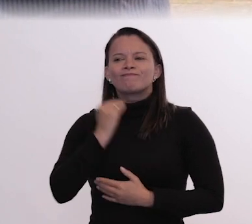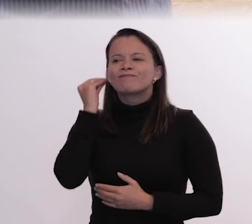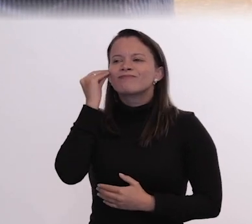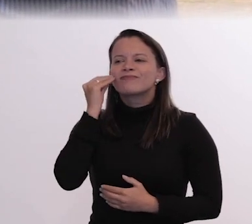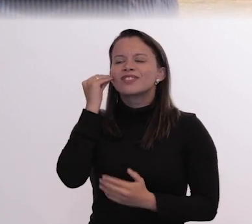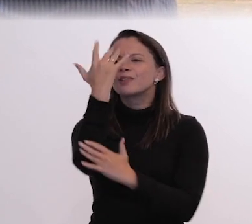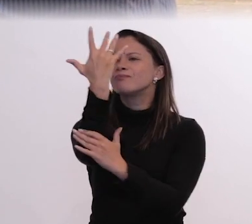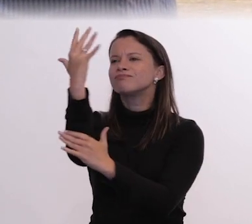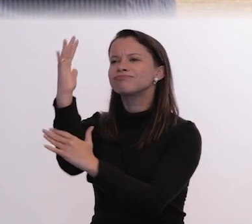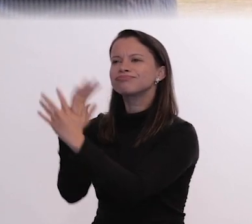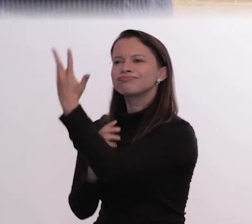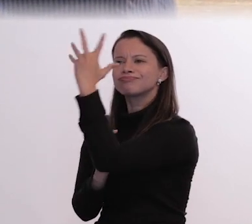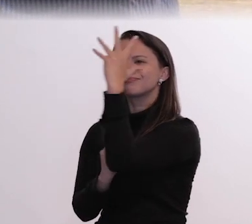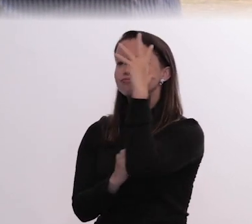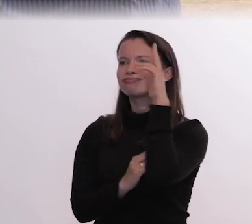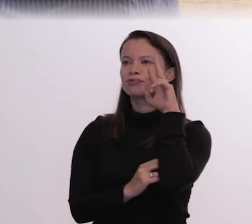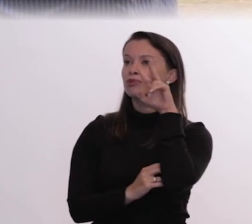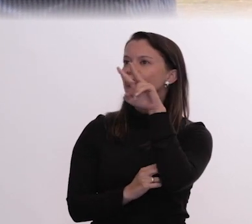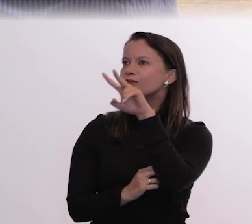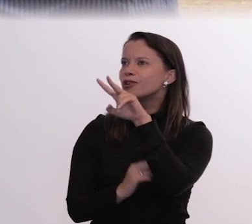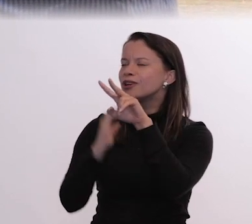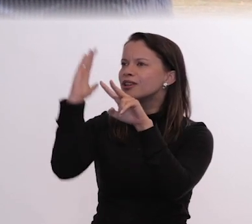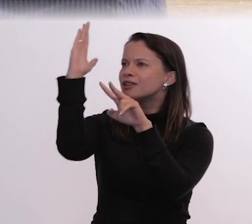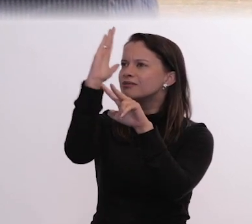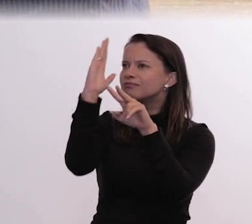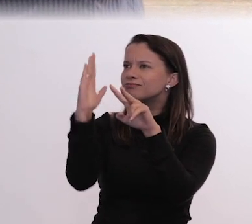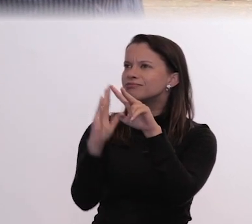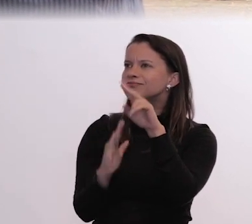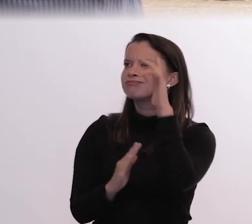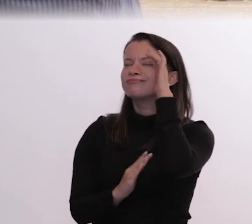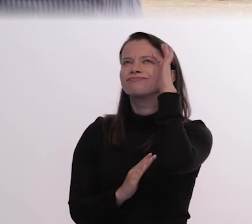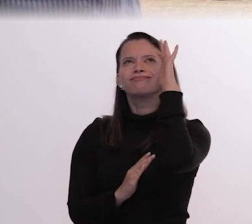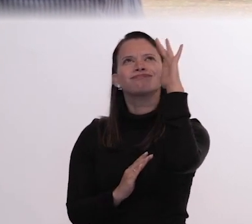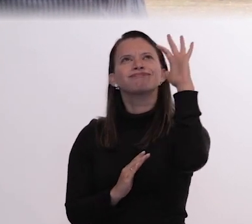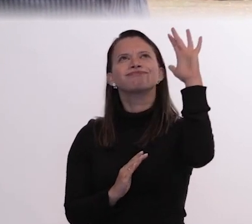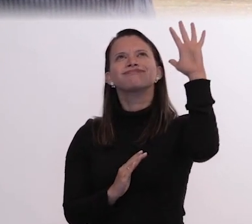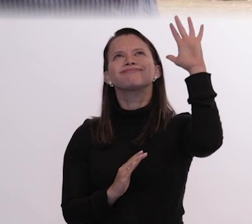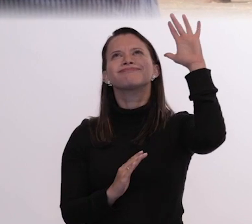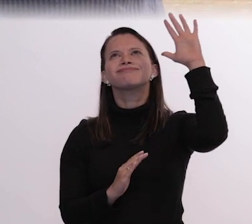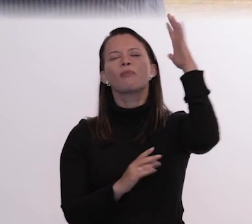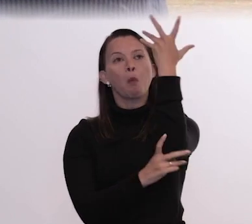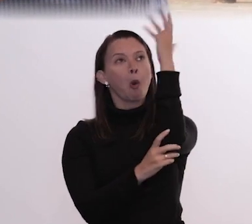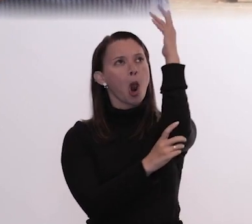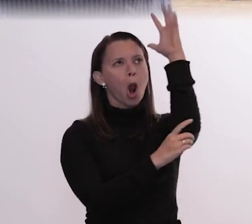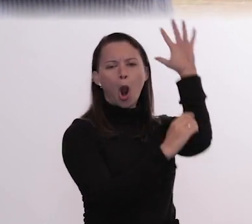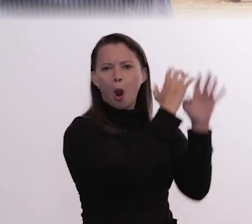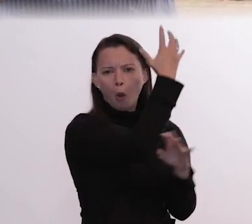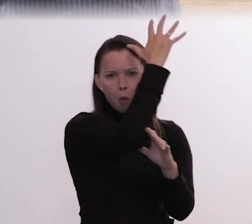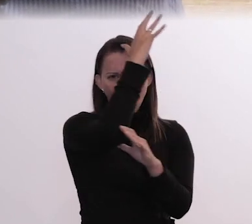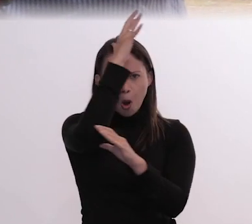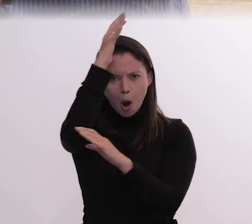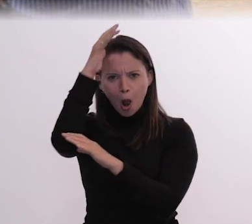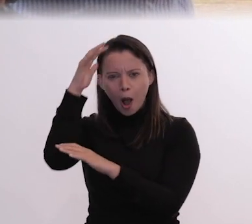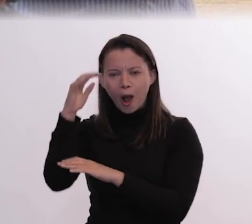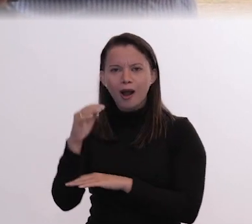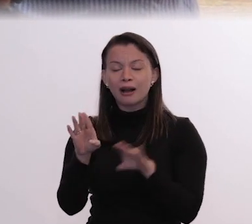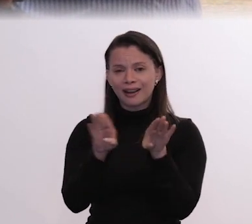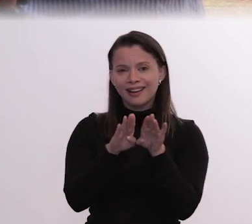and my imagination used to take me to the jungle, There was a sloth living there and we had fun.